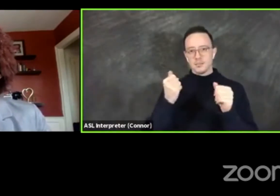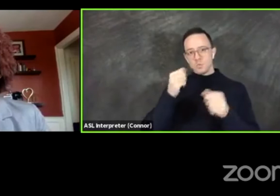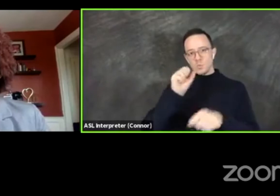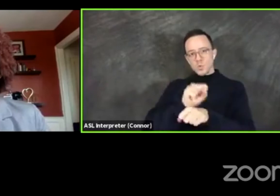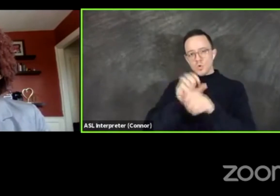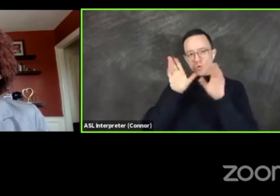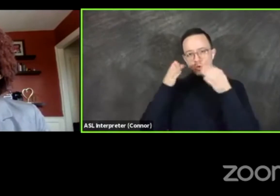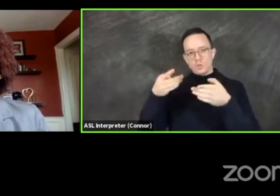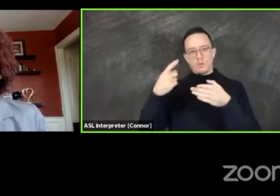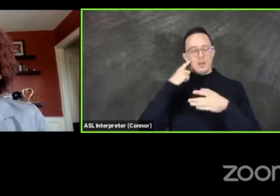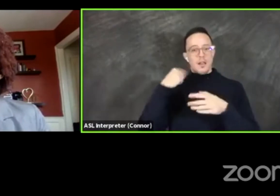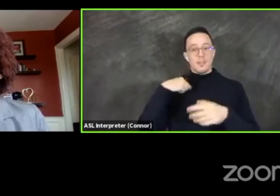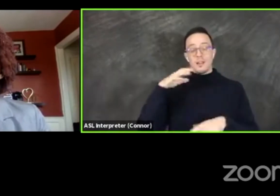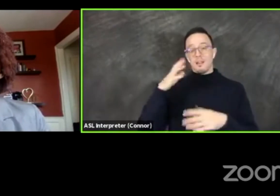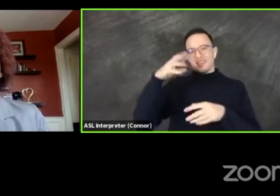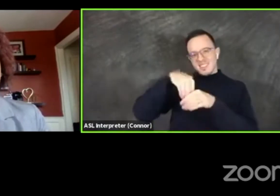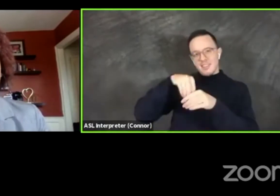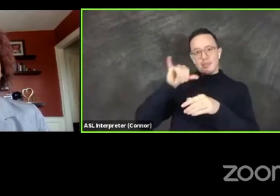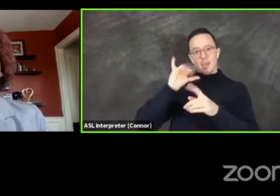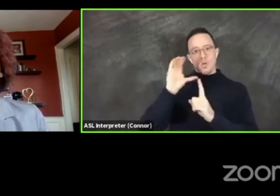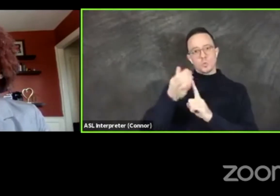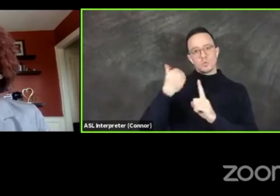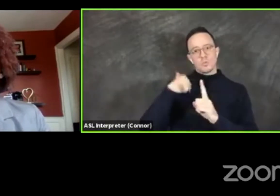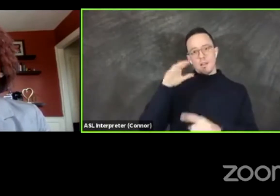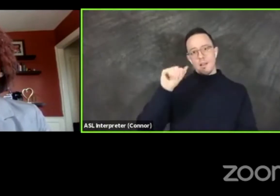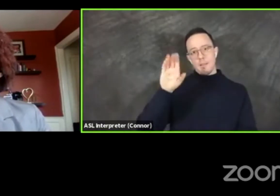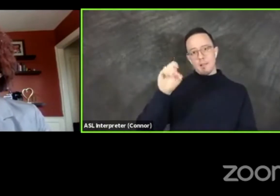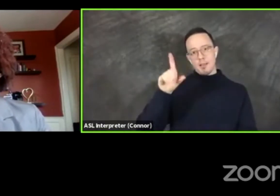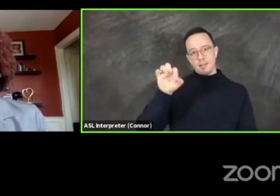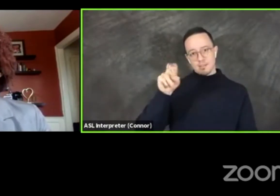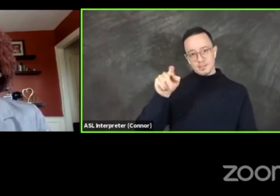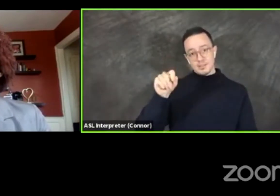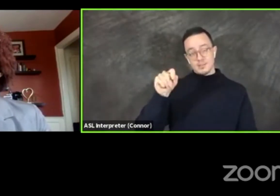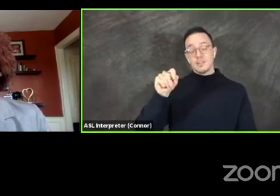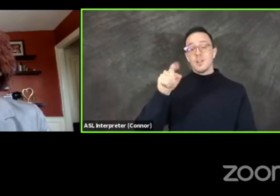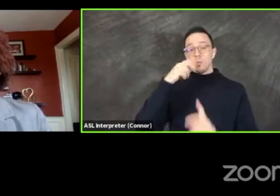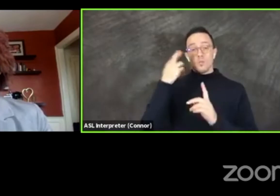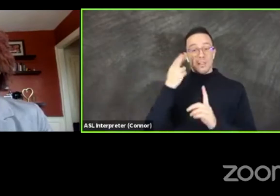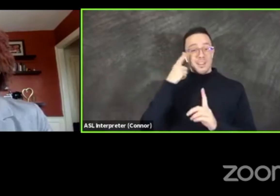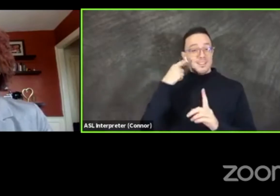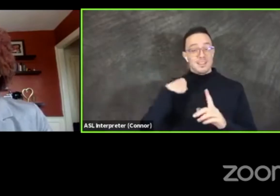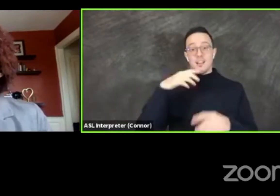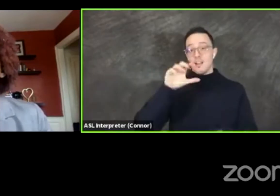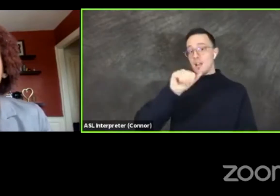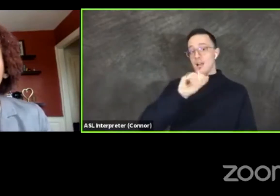PRACTICE ARE ROOTED IN ANTIBLACKNESS EUGENICS COLONIALISM AND CAPITALISM, WE RECOGNIZE THIS